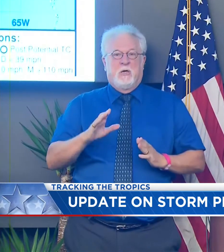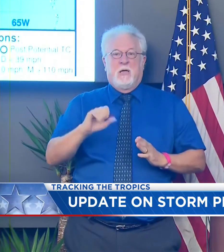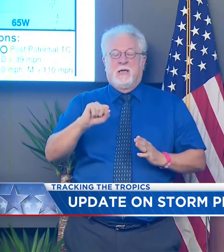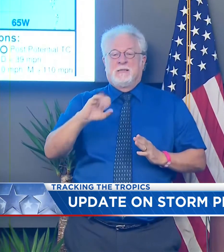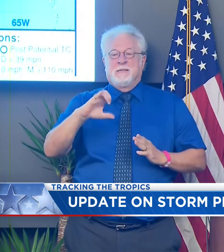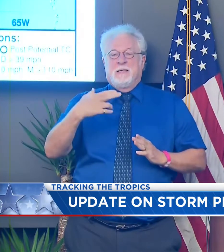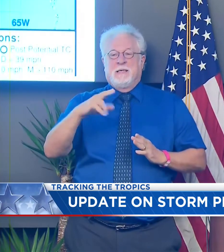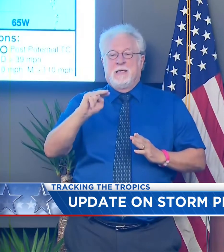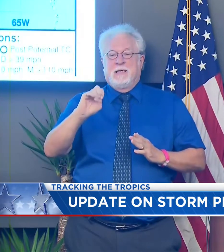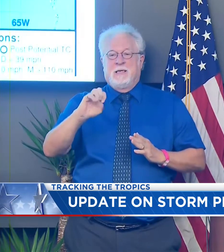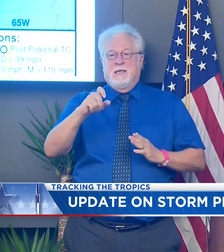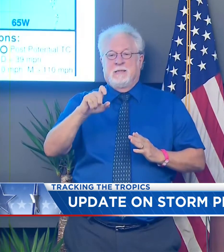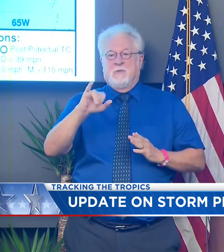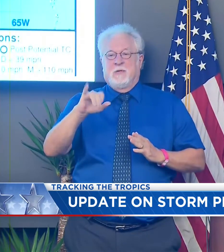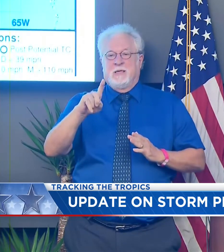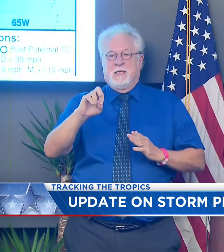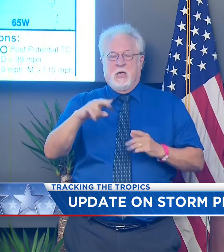IN ADDITION, WE HAVE KEITH